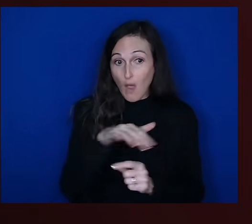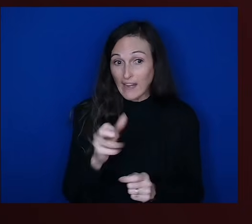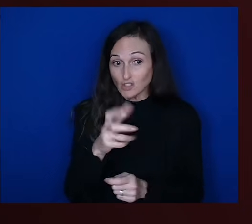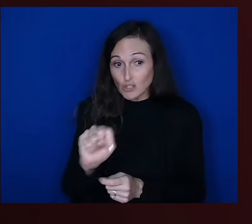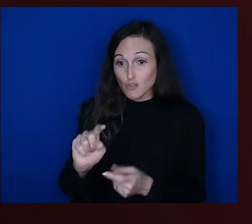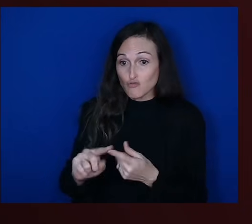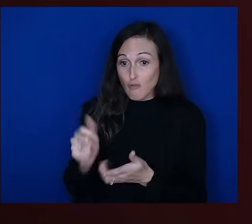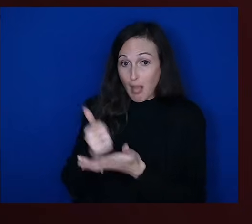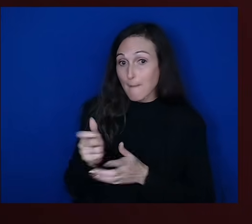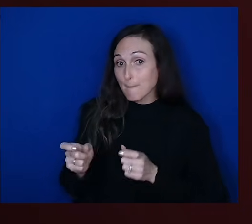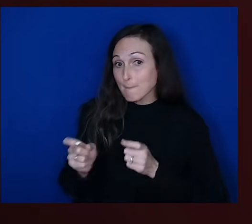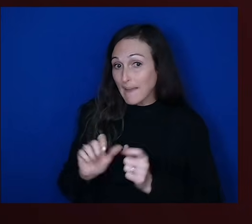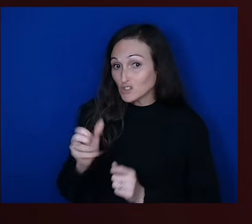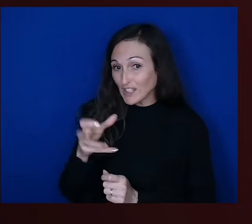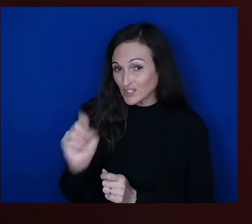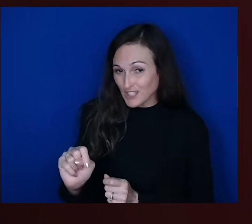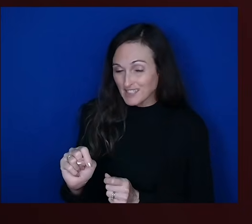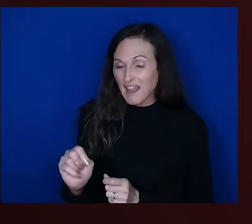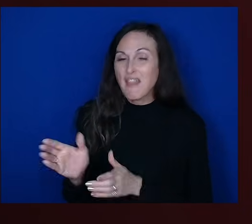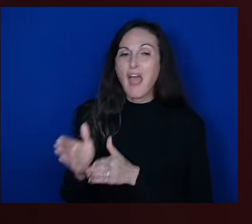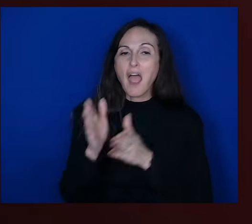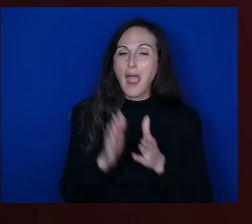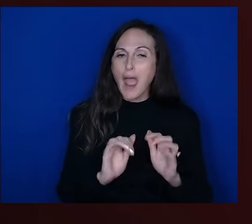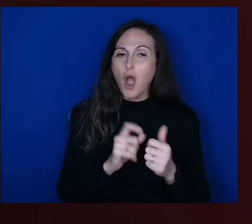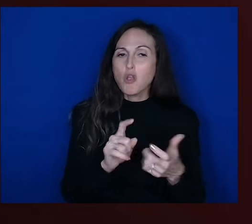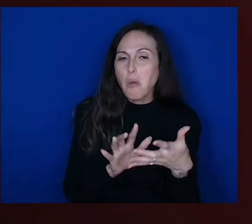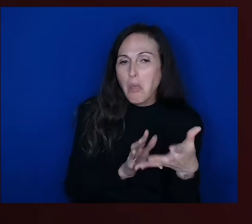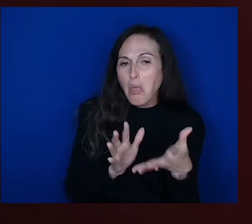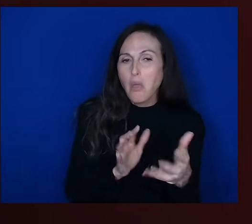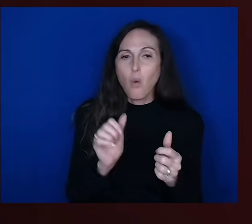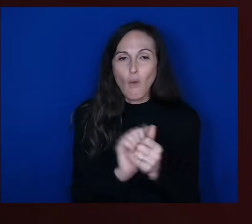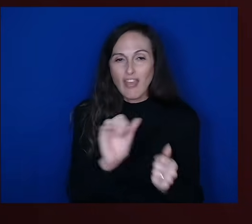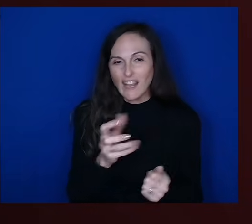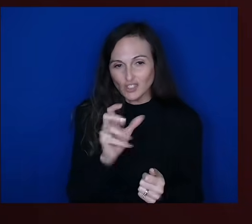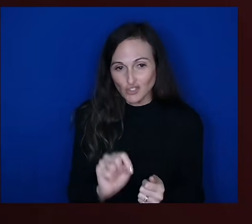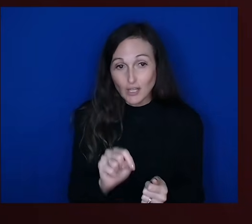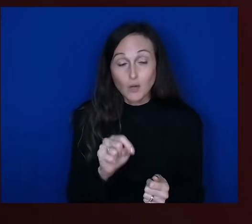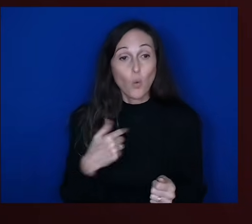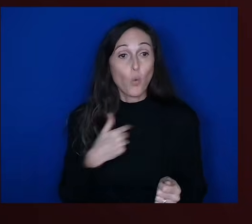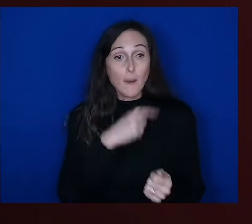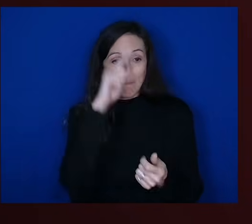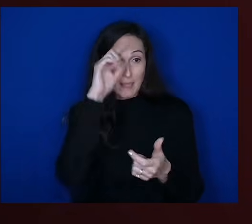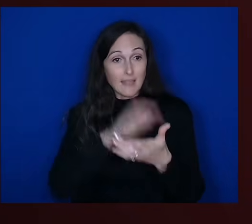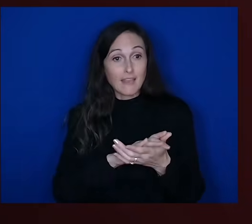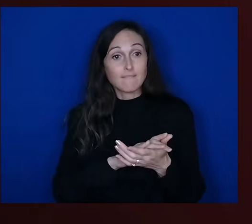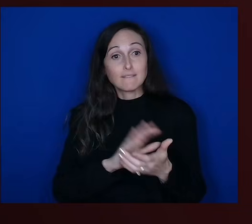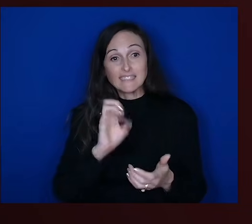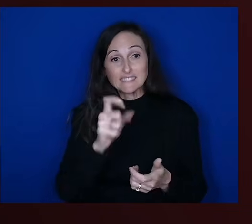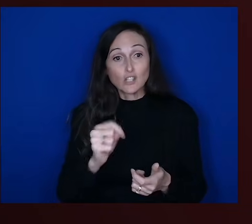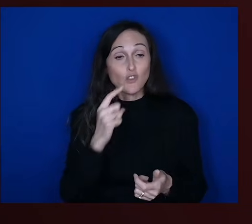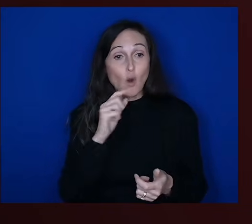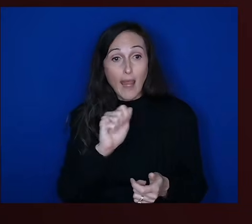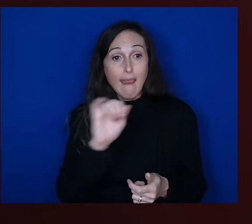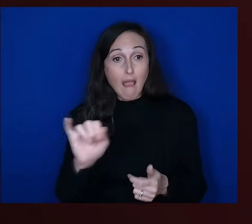and then there's the way you interface with agents. And we believe that the extensions for AI is the way that you'll talk to the agent